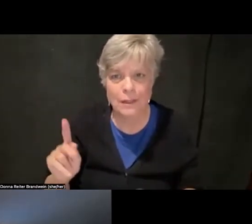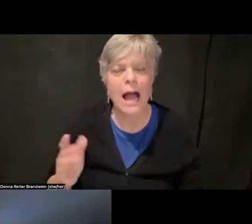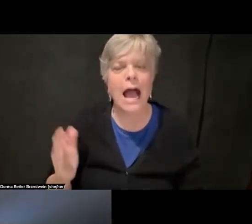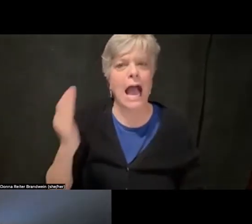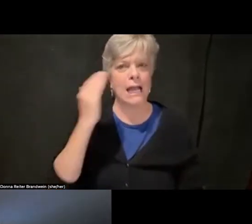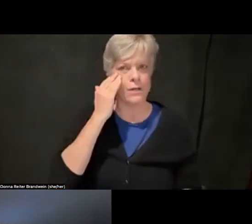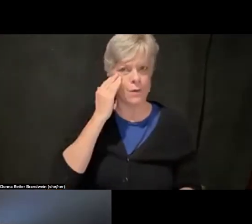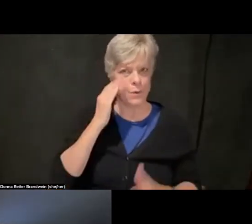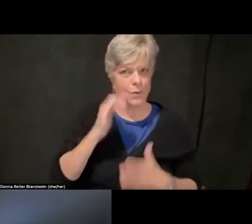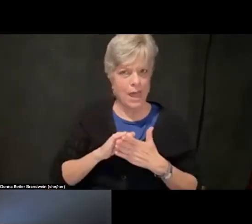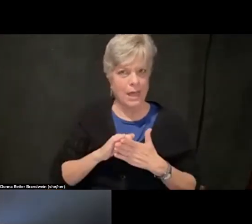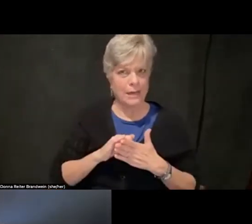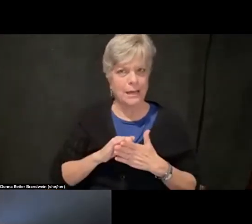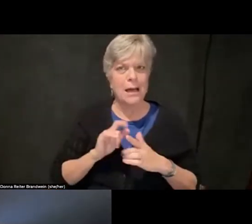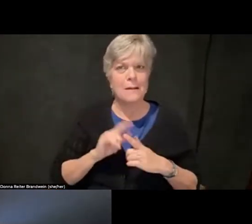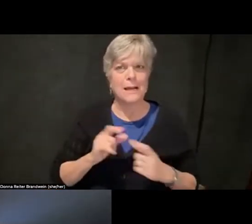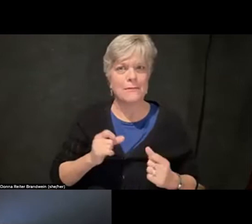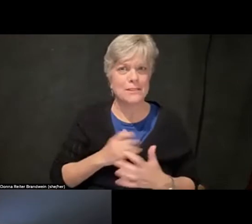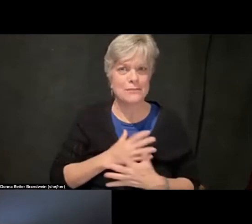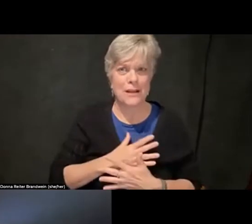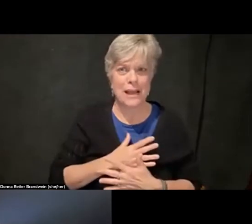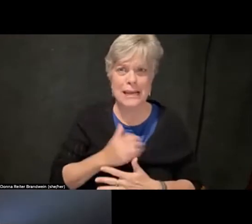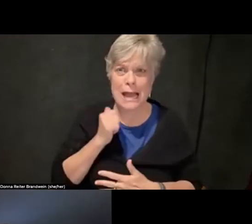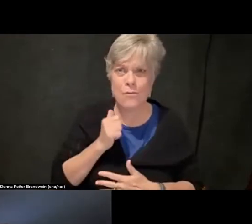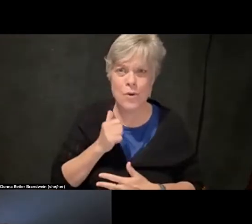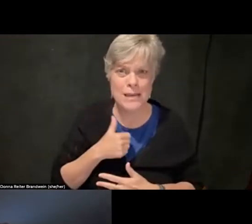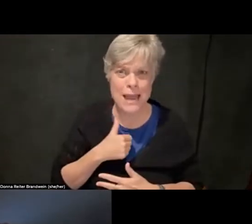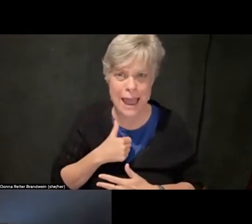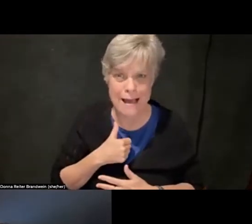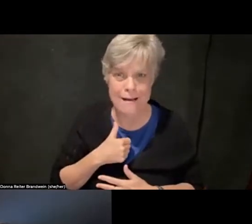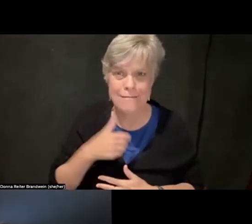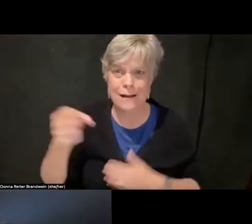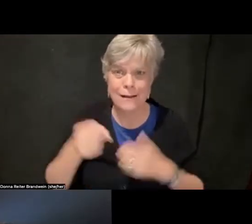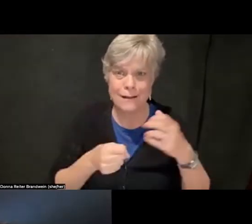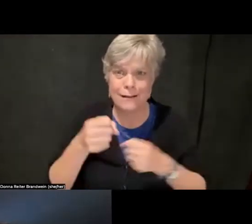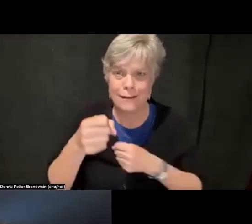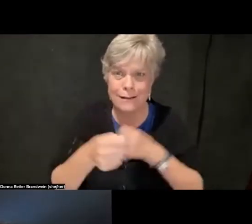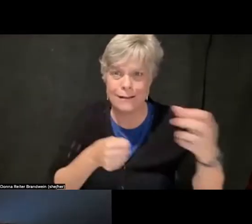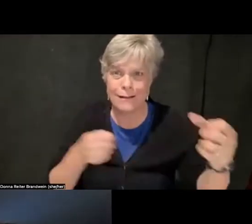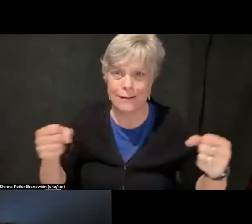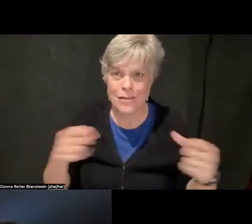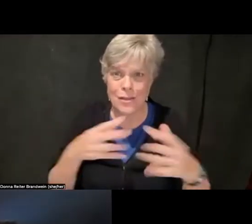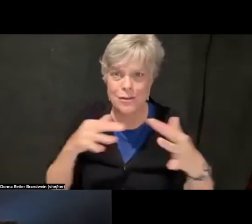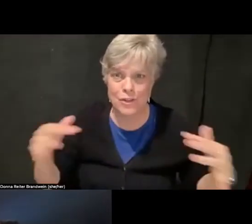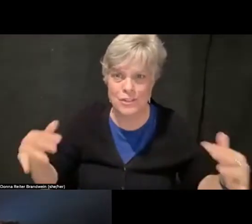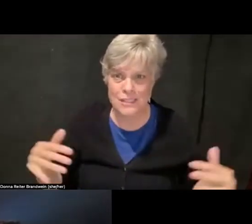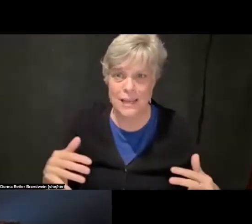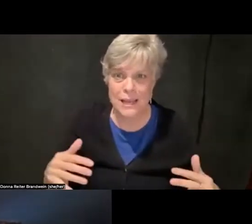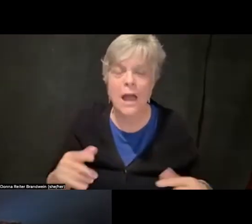that I wasn't gonna get the diversity I wanted, but luckily of the 10 students,